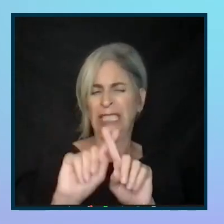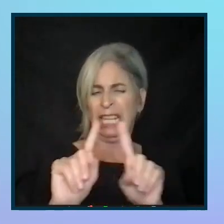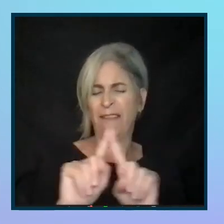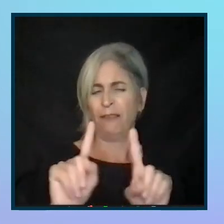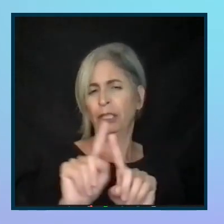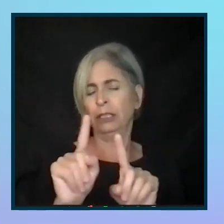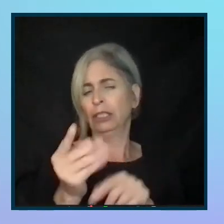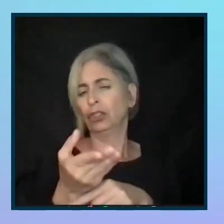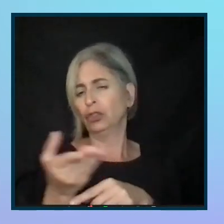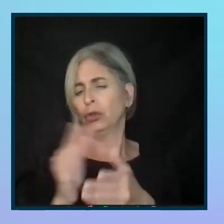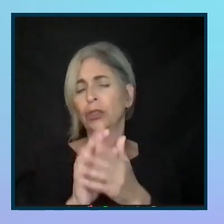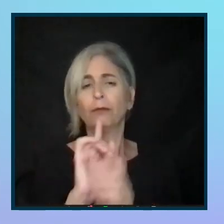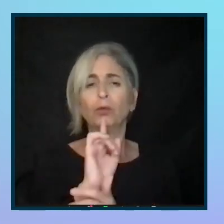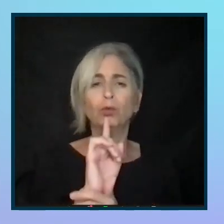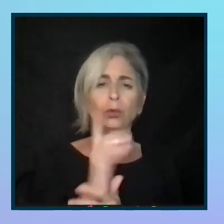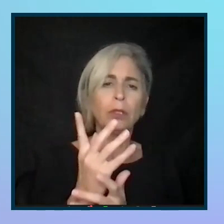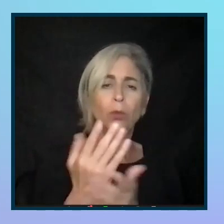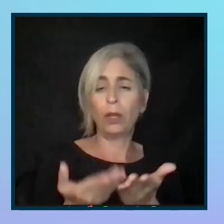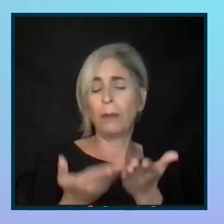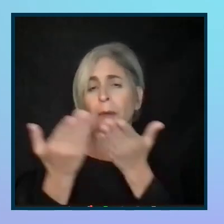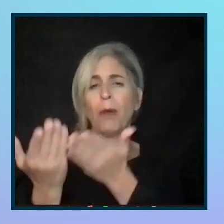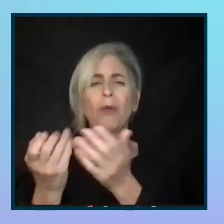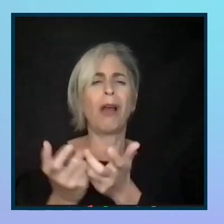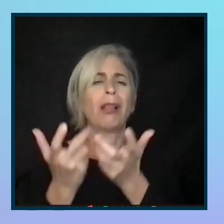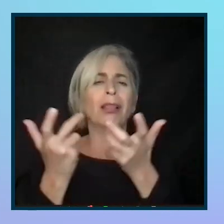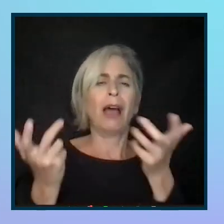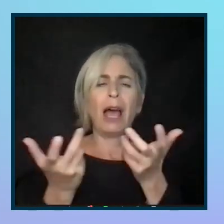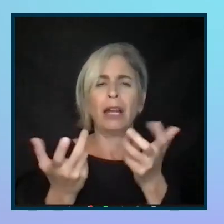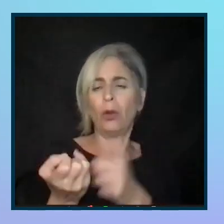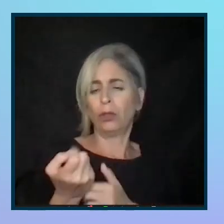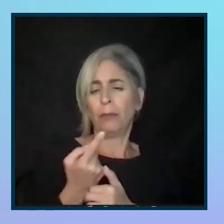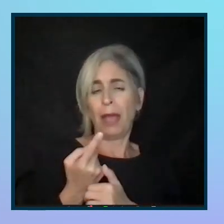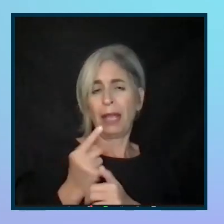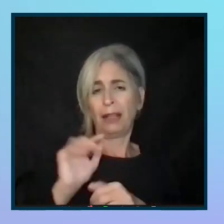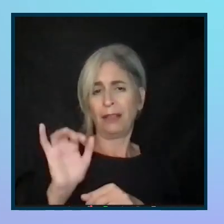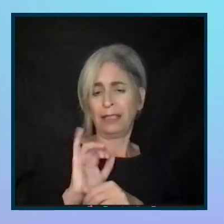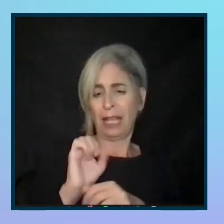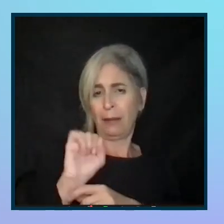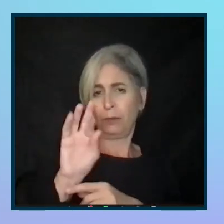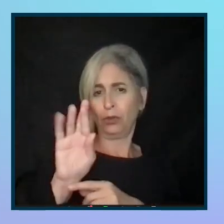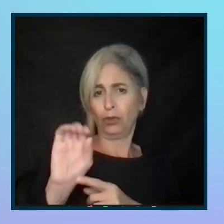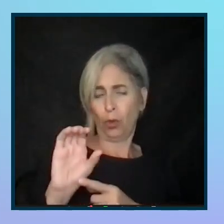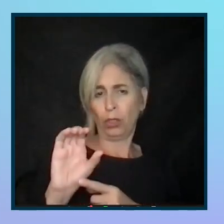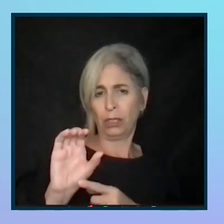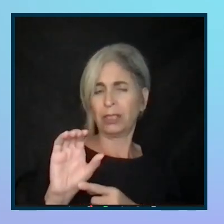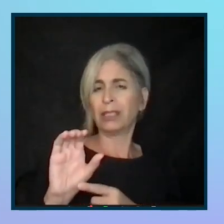and while we promote a whole bunch, it all goes back to a single source that people know after a while.